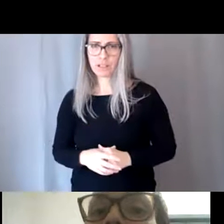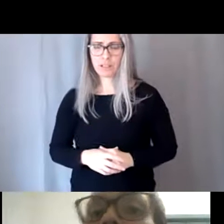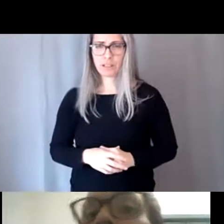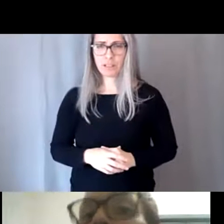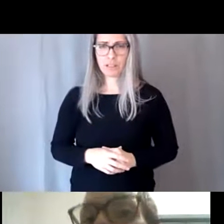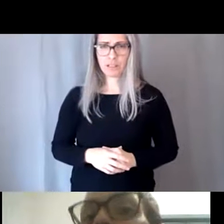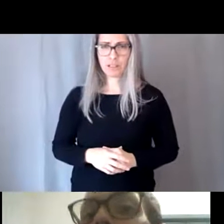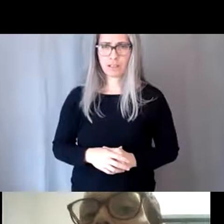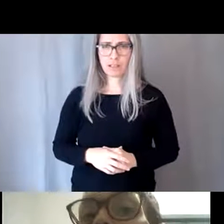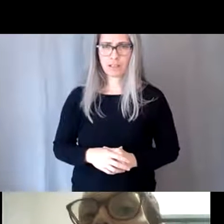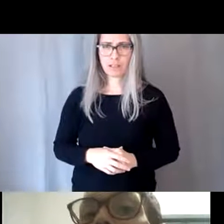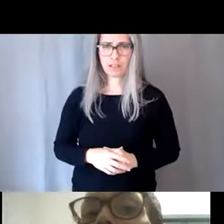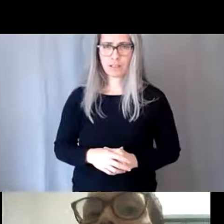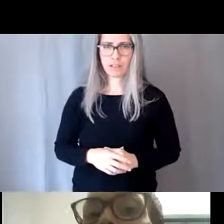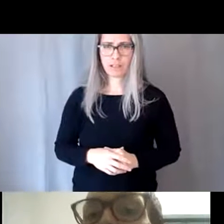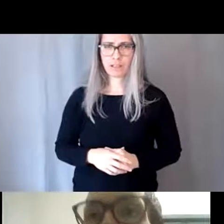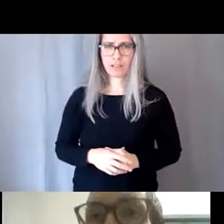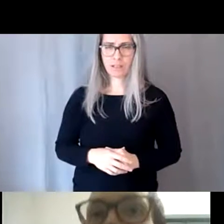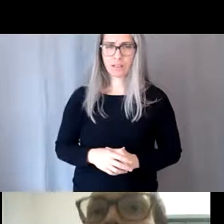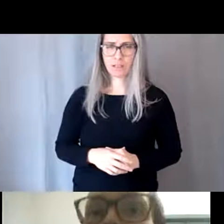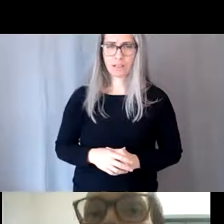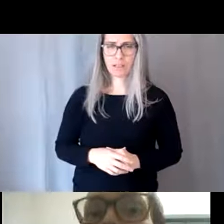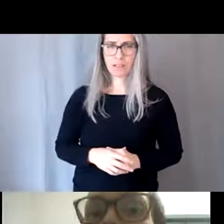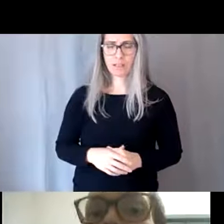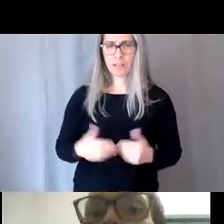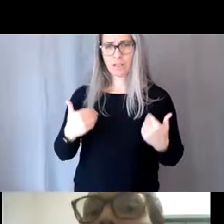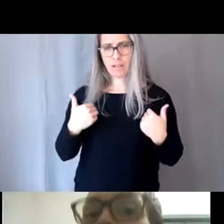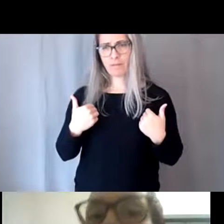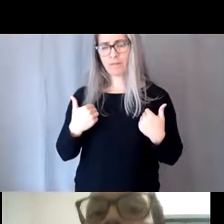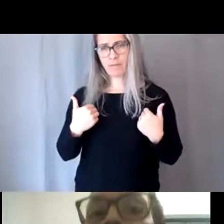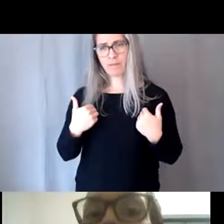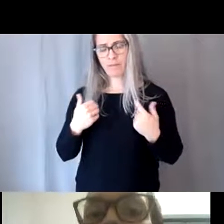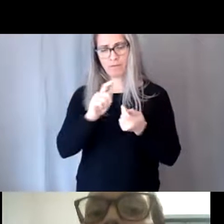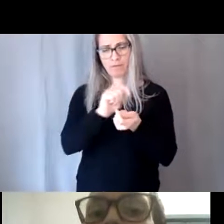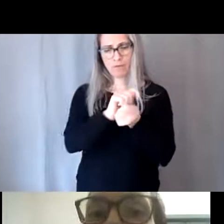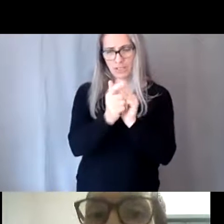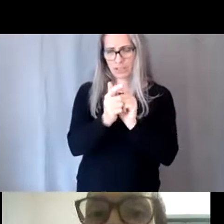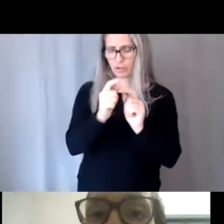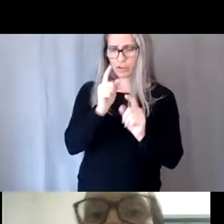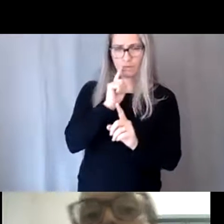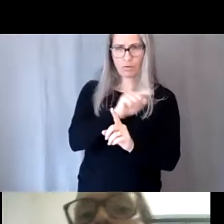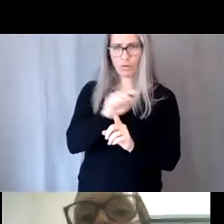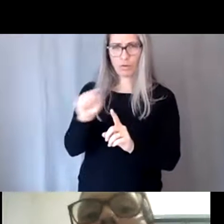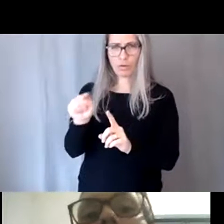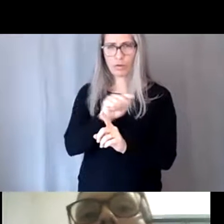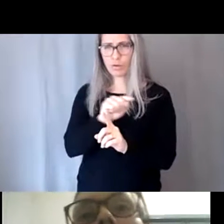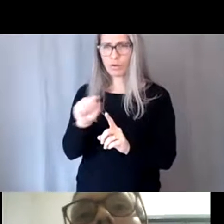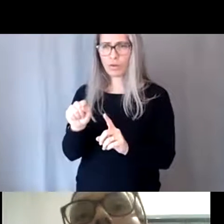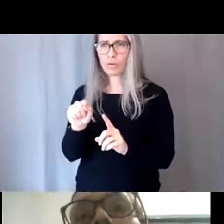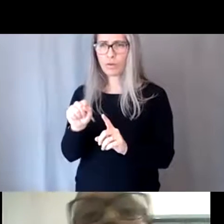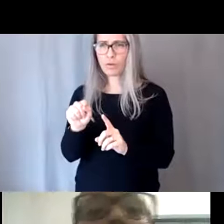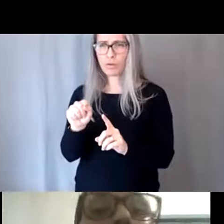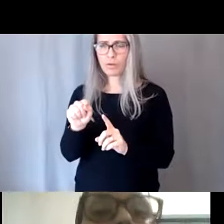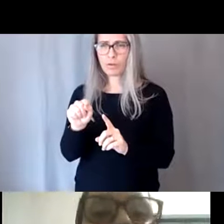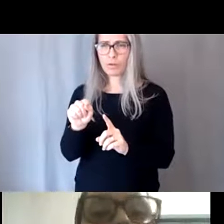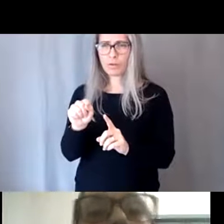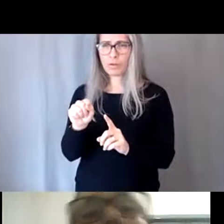what we can translate the universal categories that are